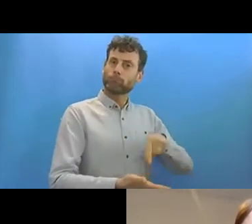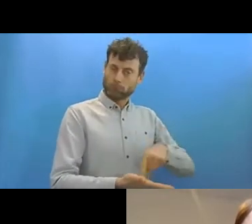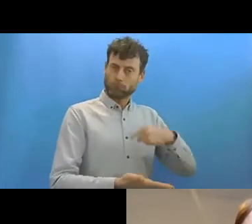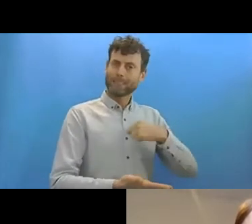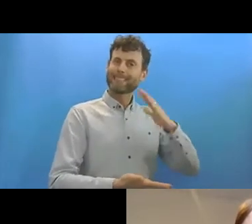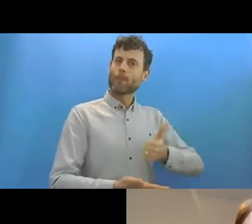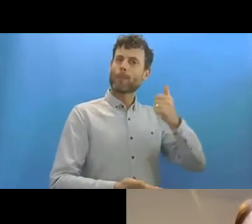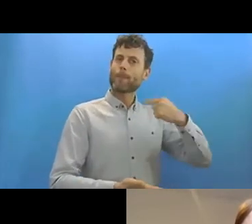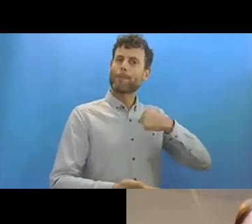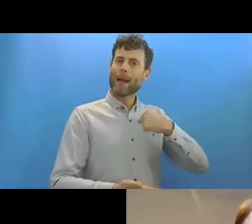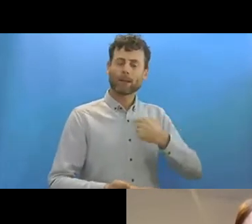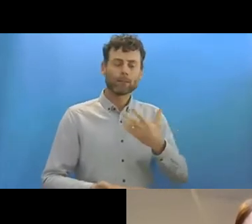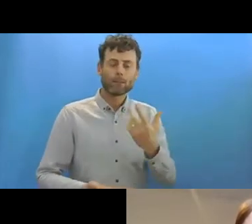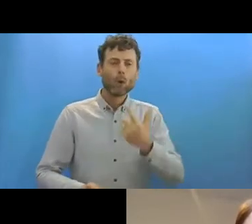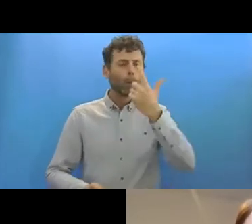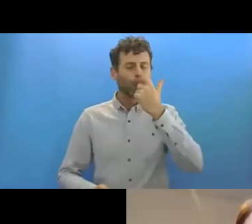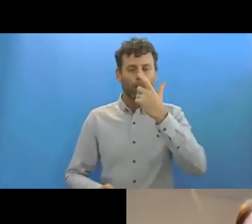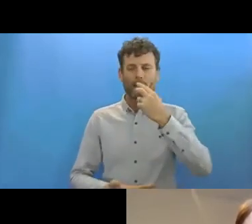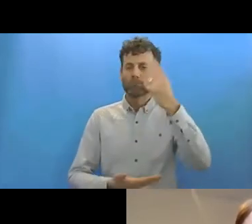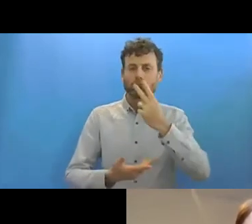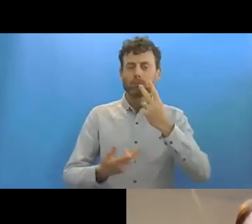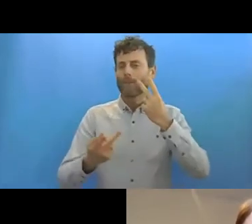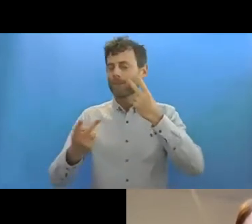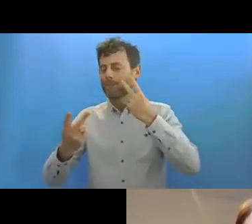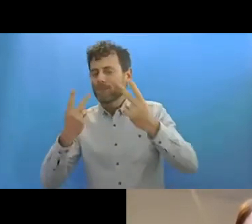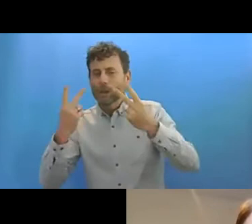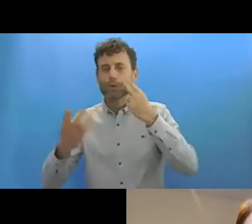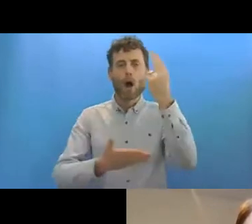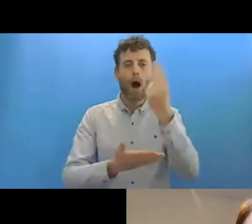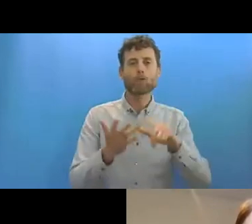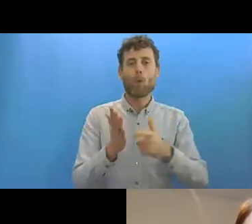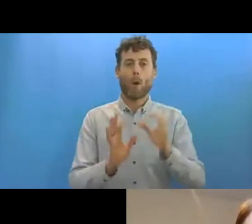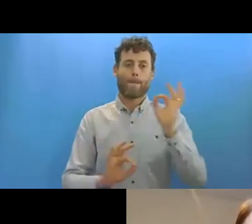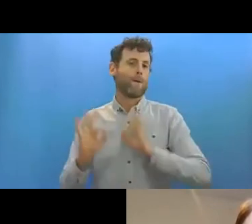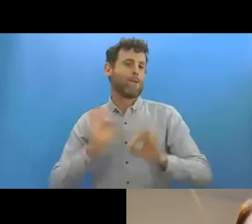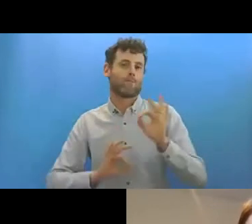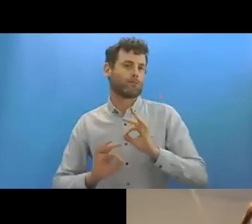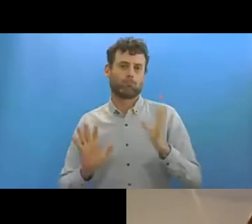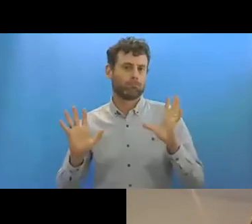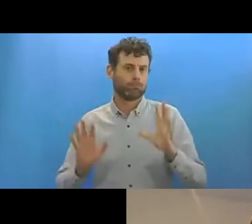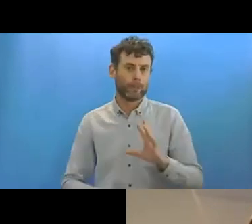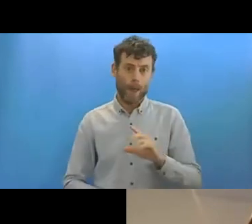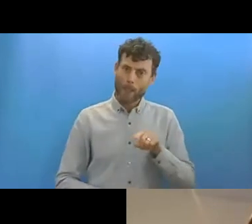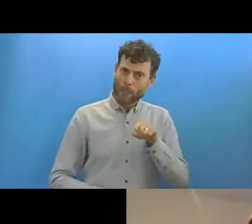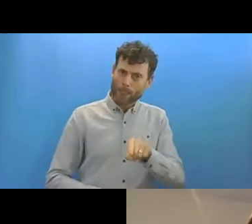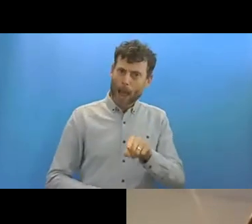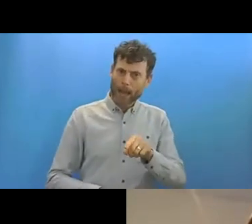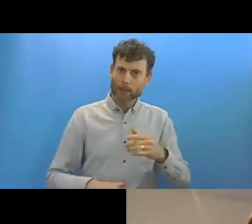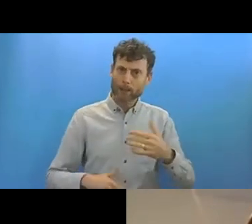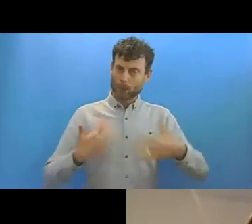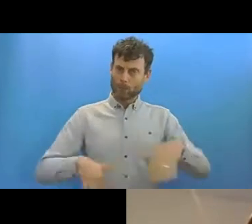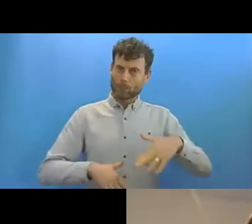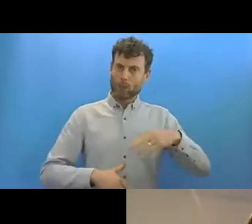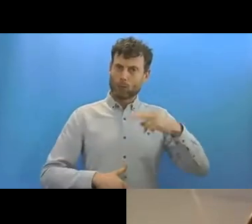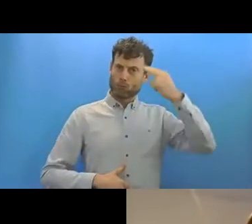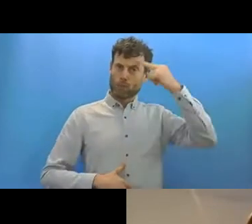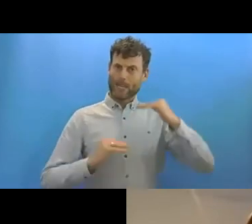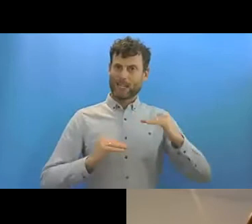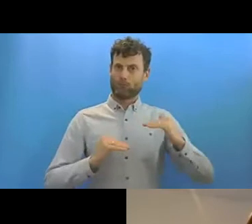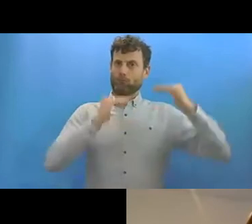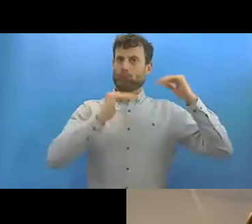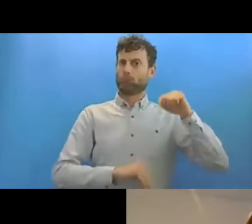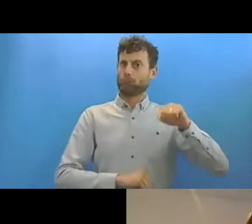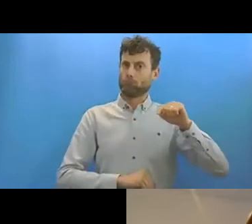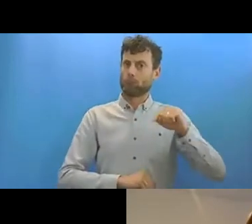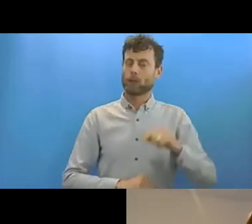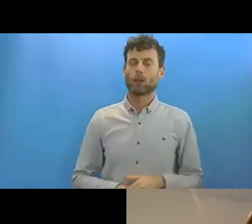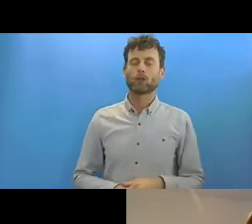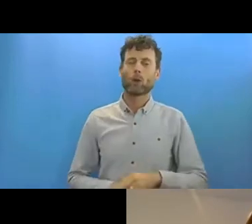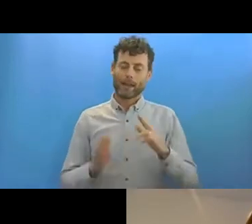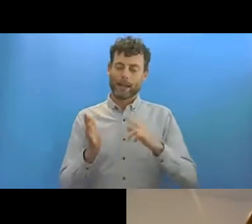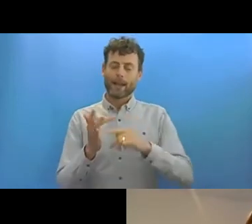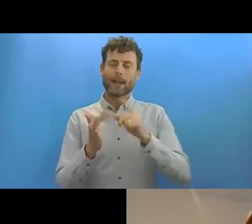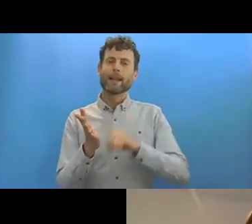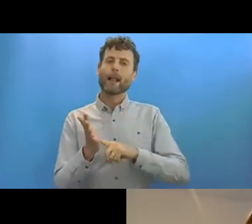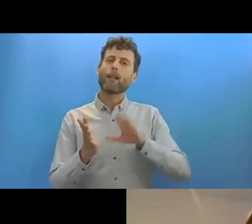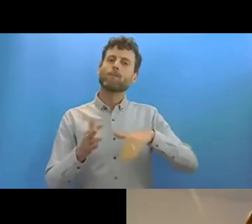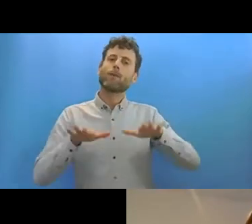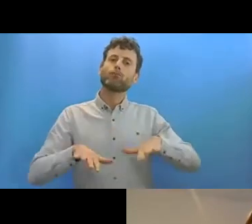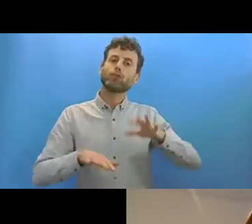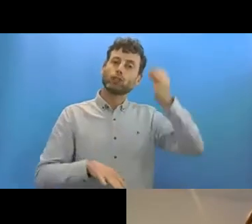Whether it's a visual arts exhibition, whether it's a piece of performance, and that carries enormous weight within the industry. It really does.